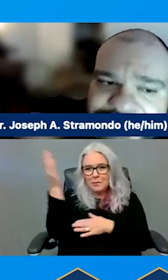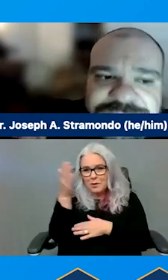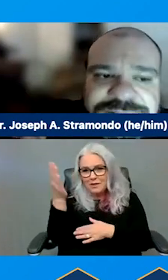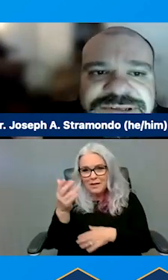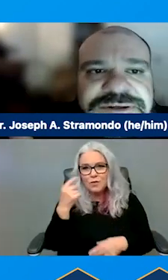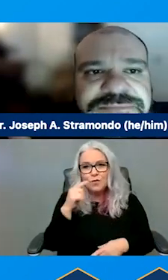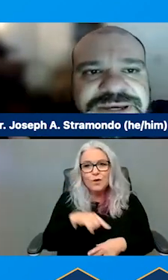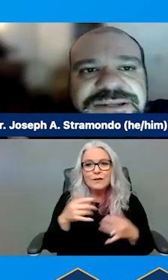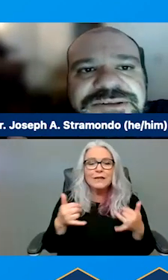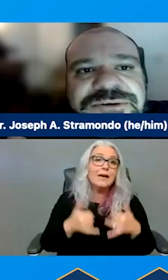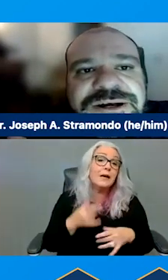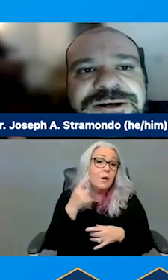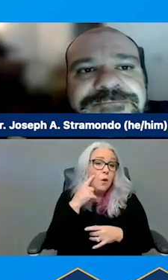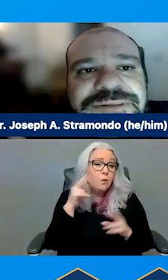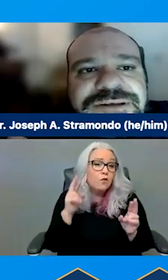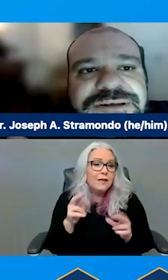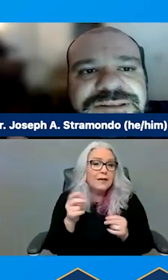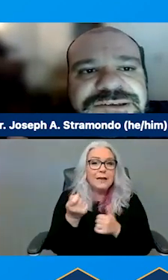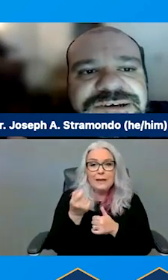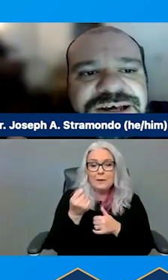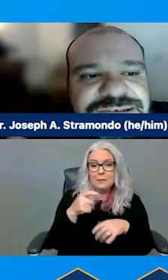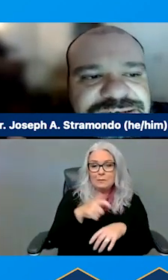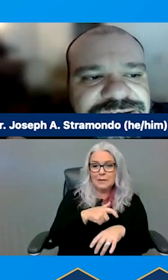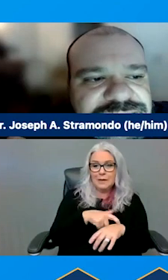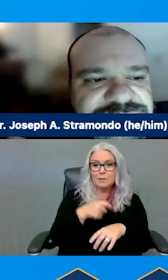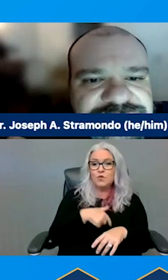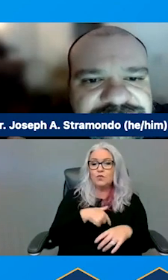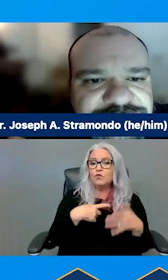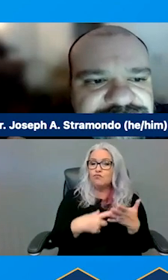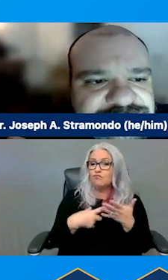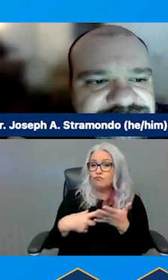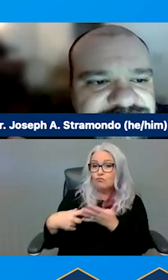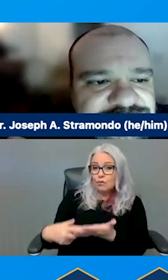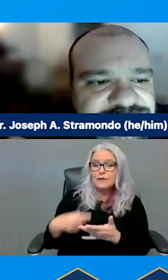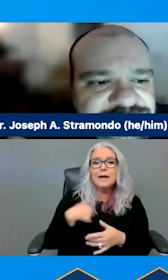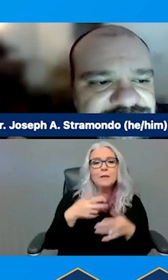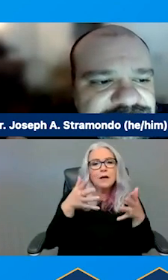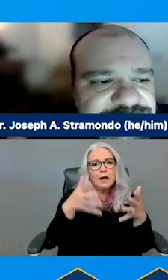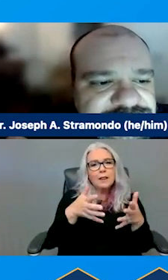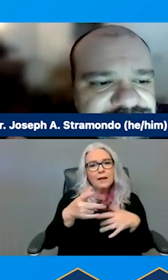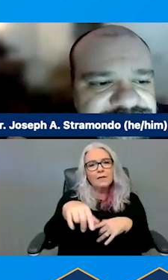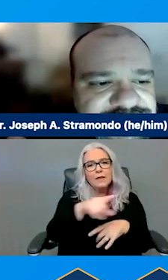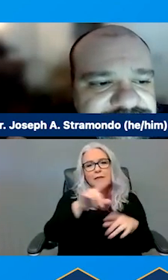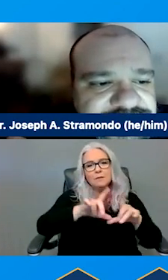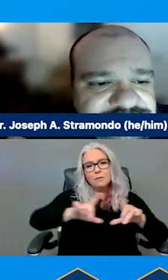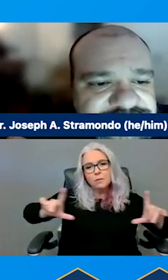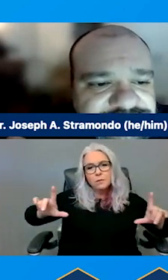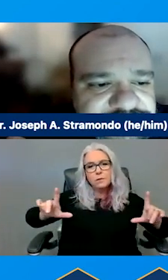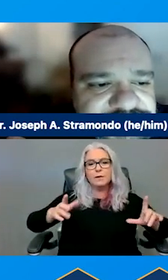have some time or at least a little bit to discuss. I'll leave this slide up for a second. It includes my email